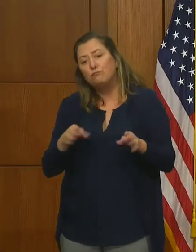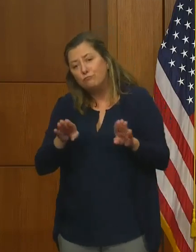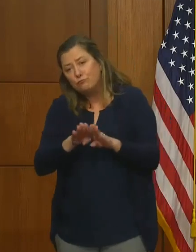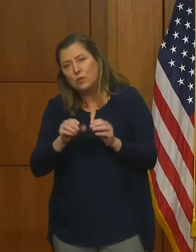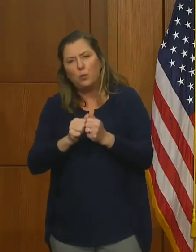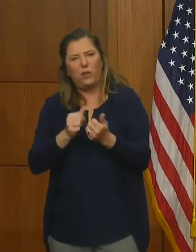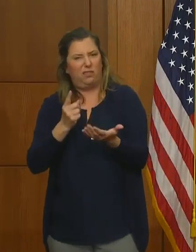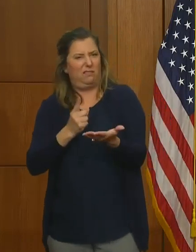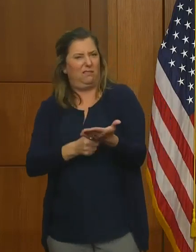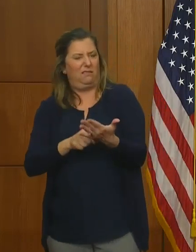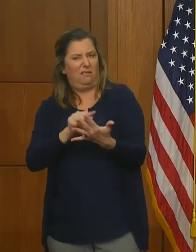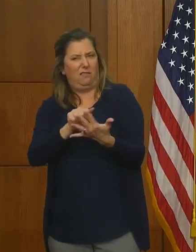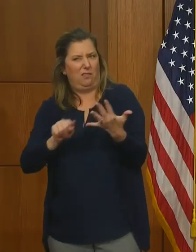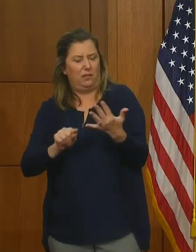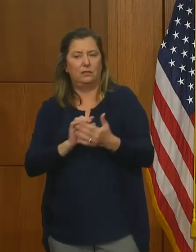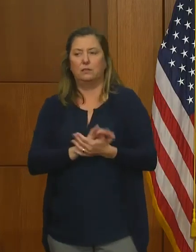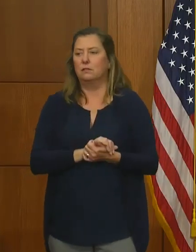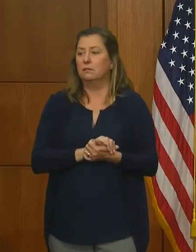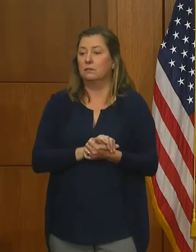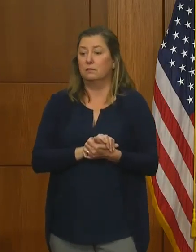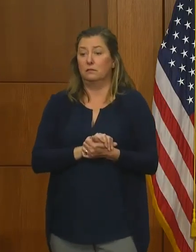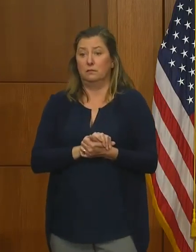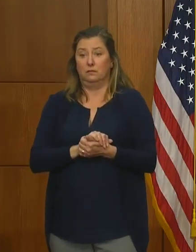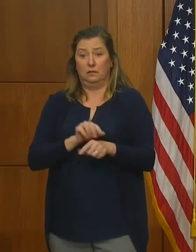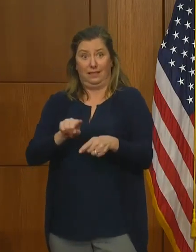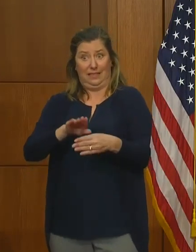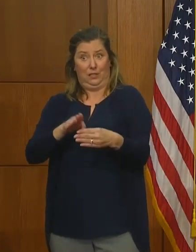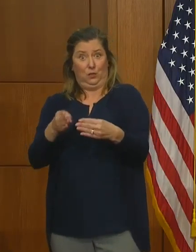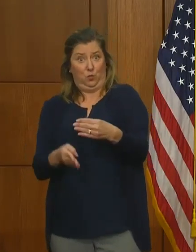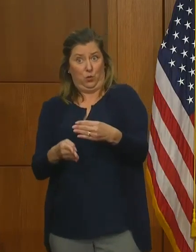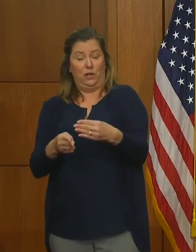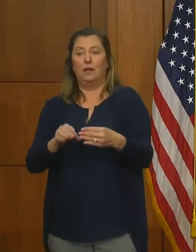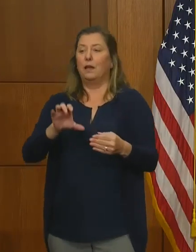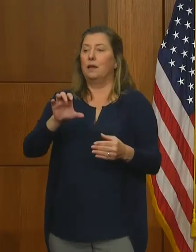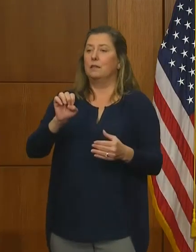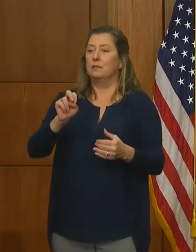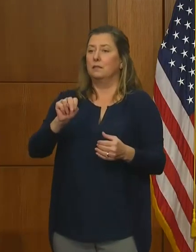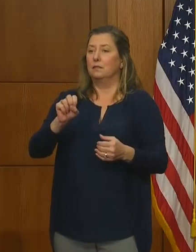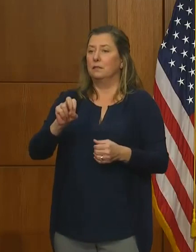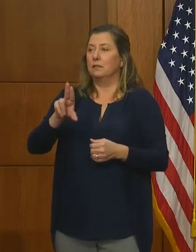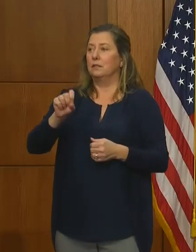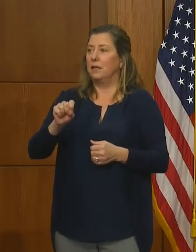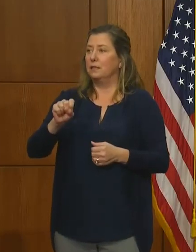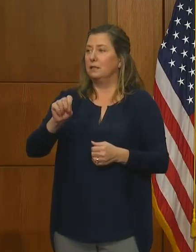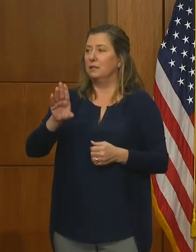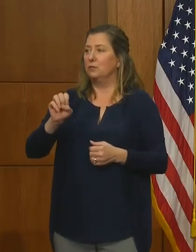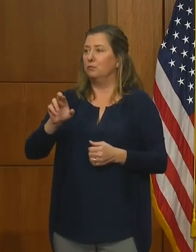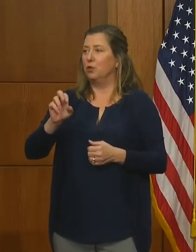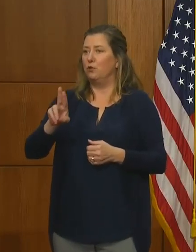FRIENDS. I WANT TO END BY DISCUSSING A FEW OTHER ITEMS.